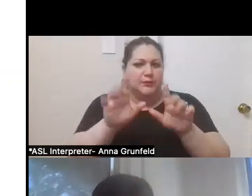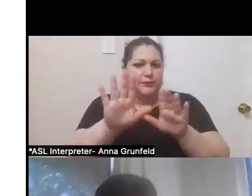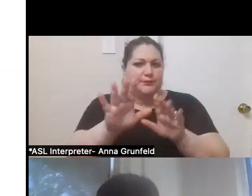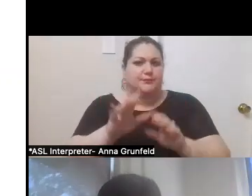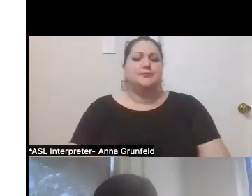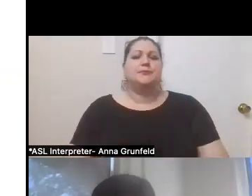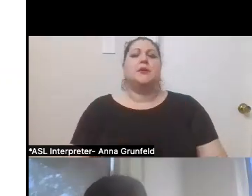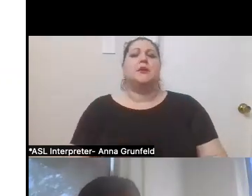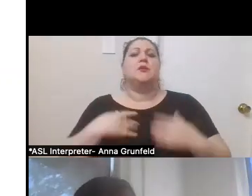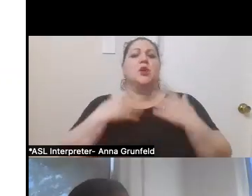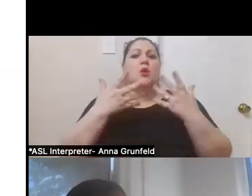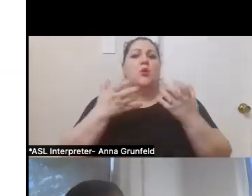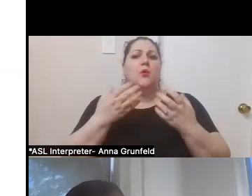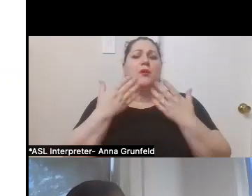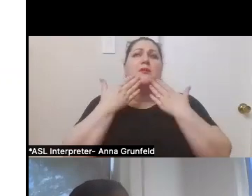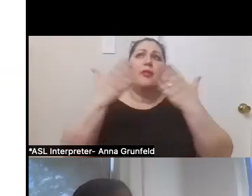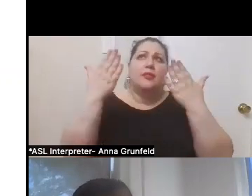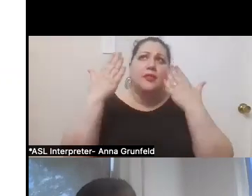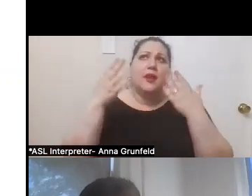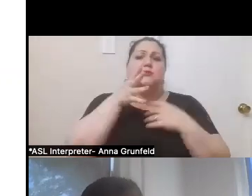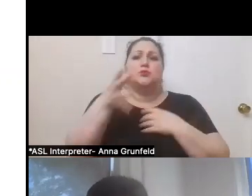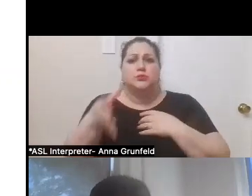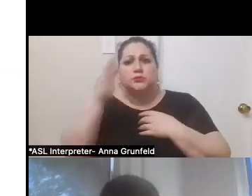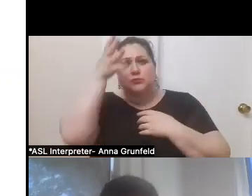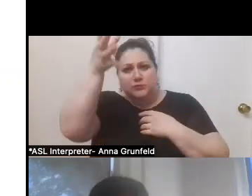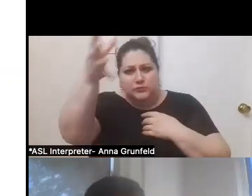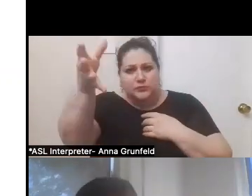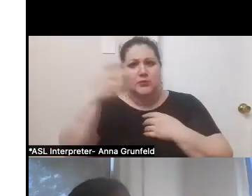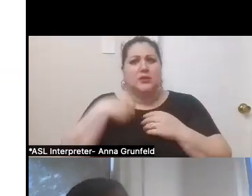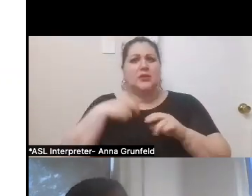to our grandmothers and our grandfather, who sit in all of the four directions.